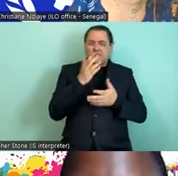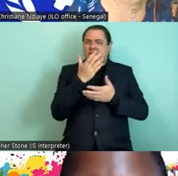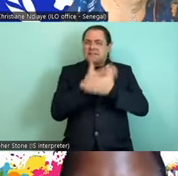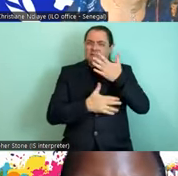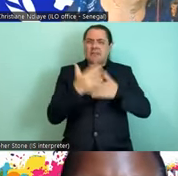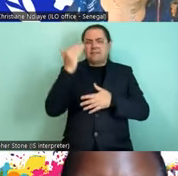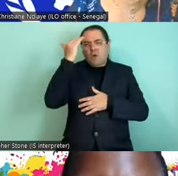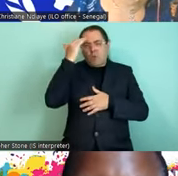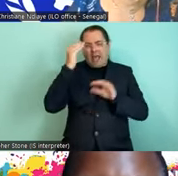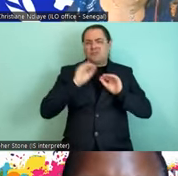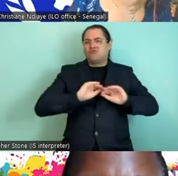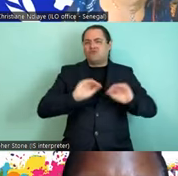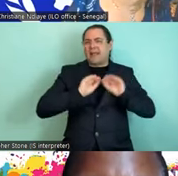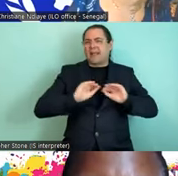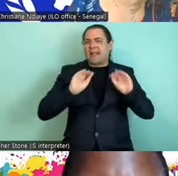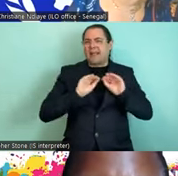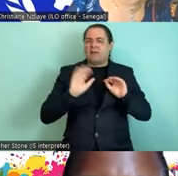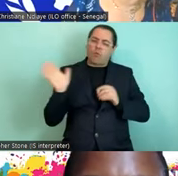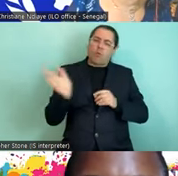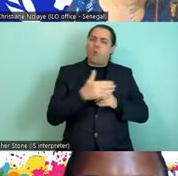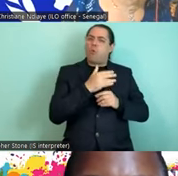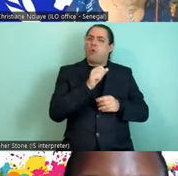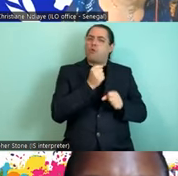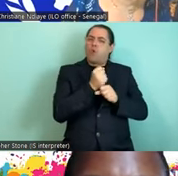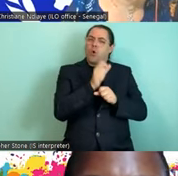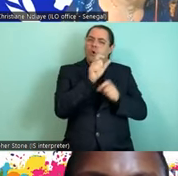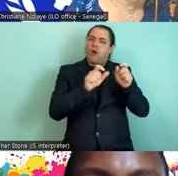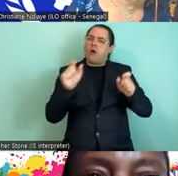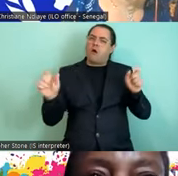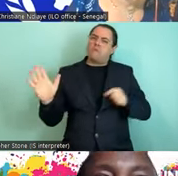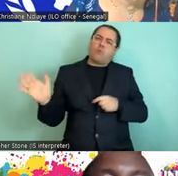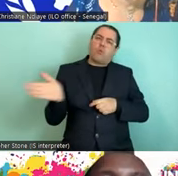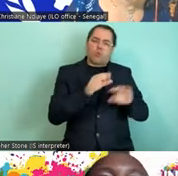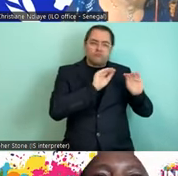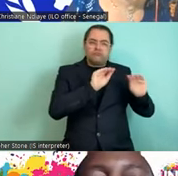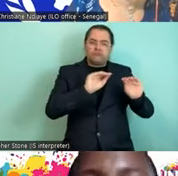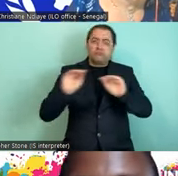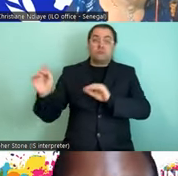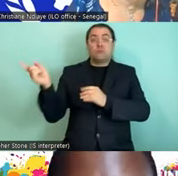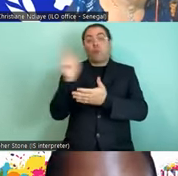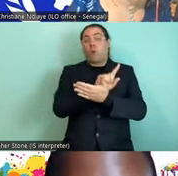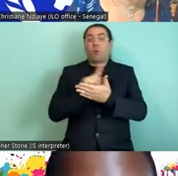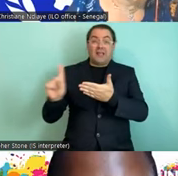trainings for for all our employees, and we did a whole week around inclusion week.